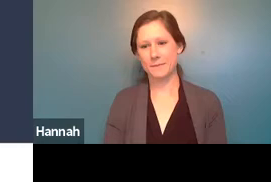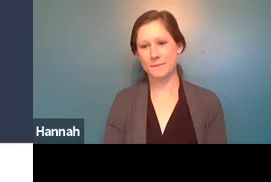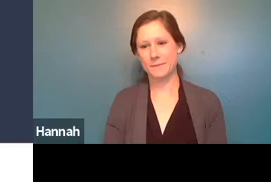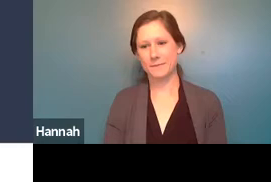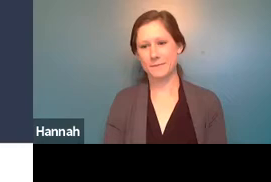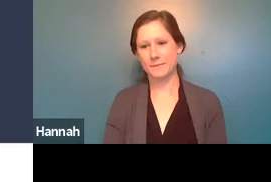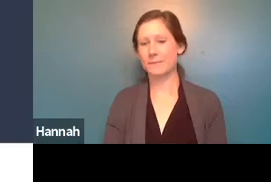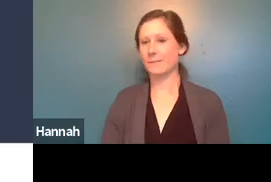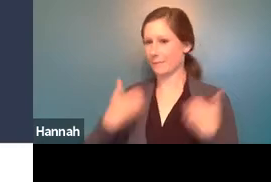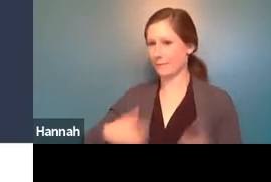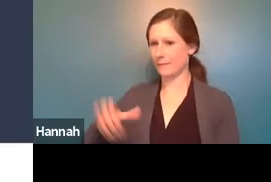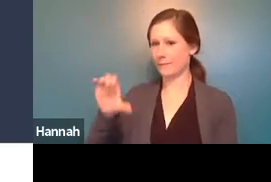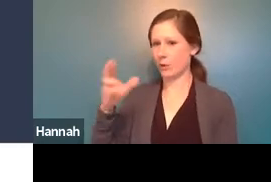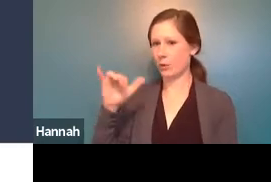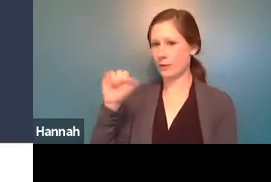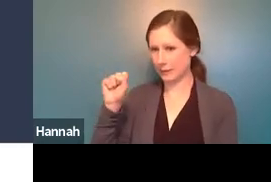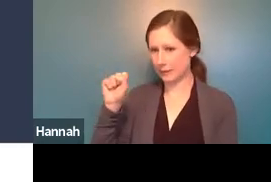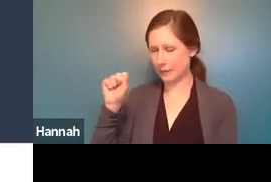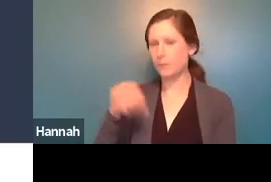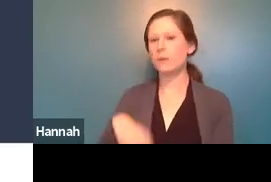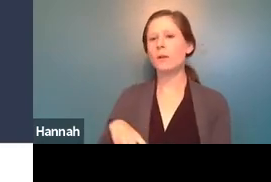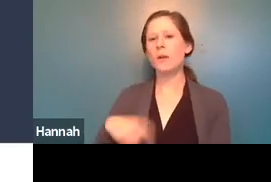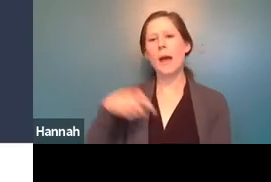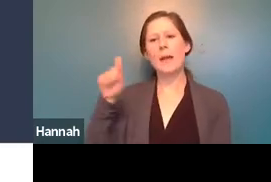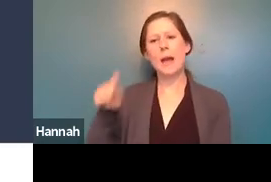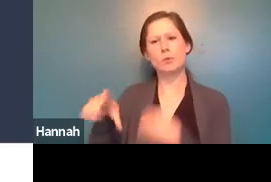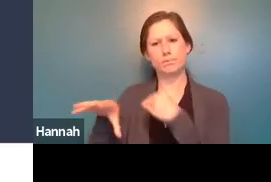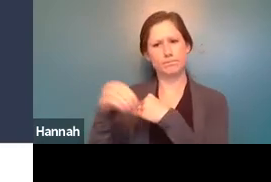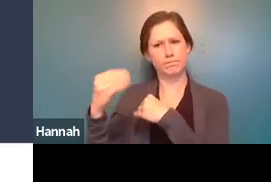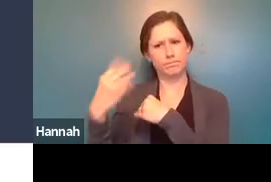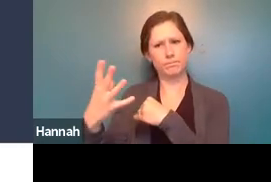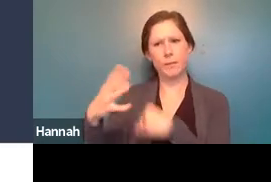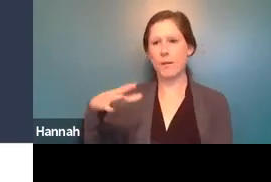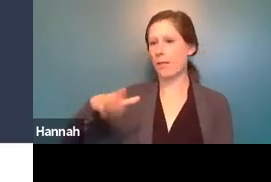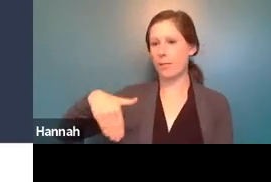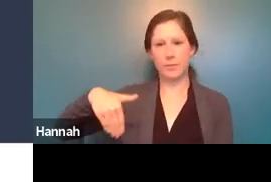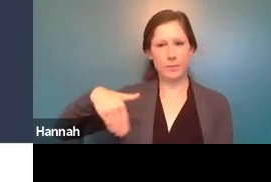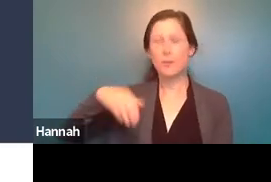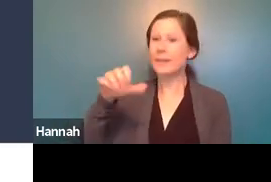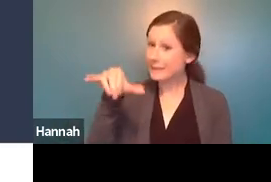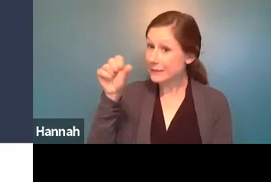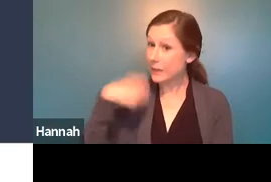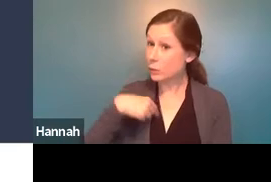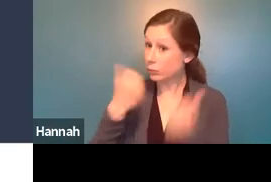Chris: This is Chris. I would have to say that not yet. Yes, we have. We too are trying to think of what's it going to be like when